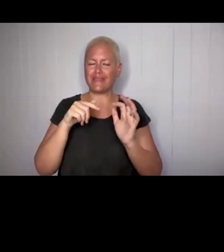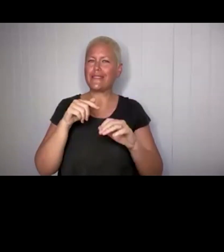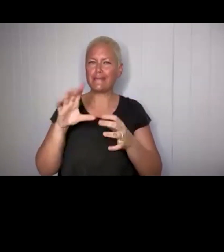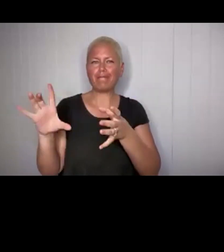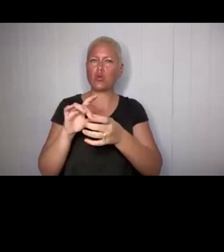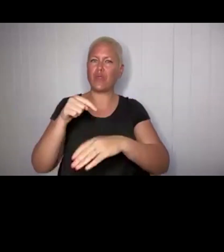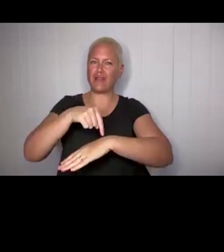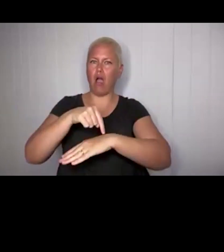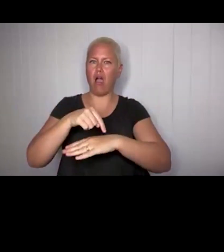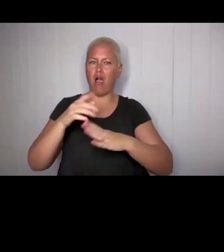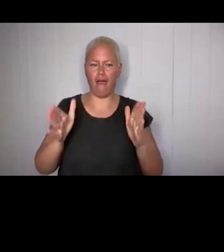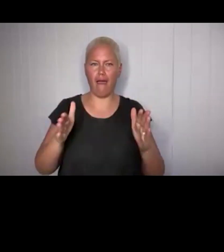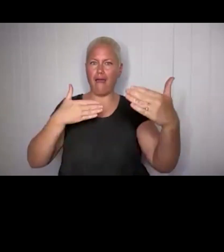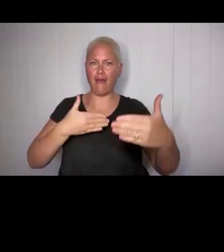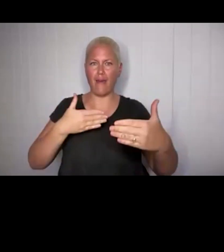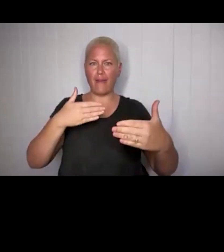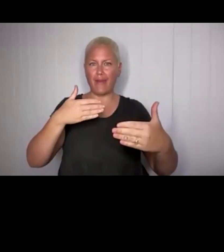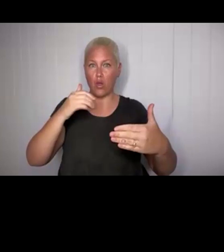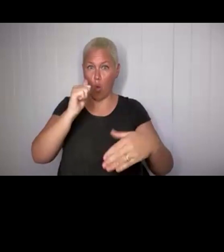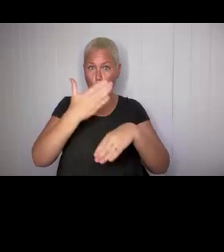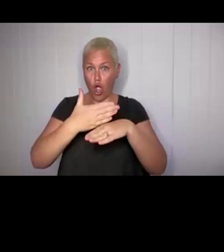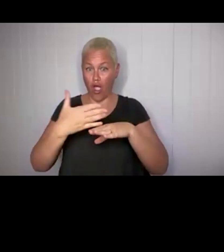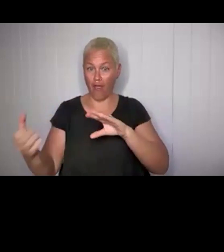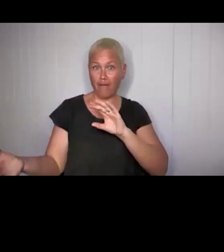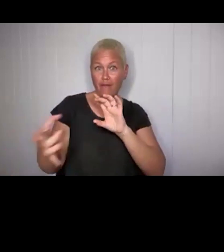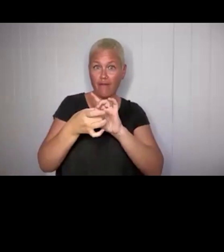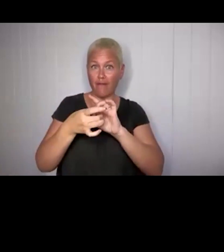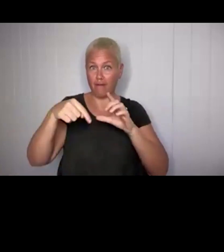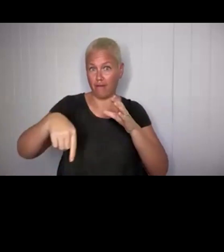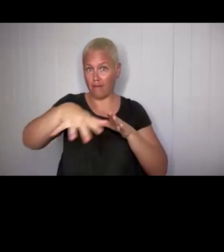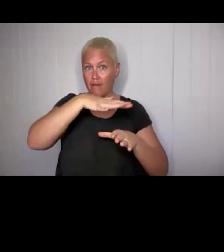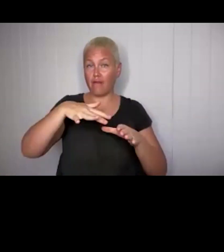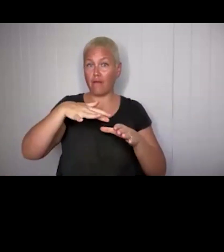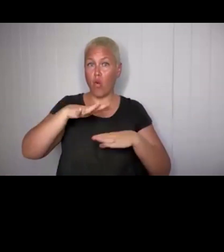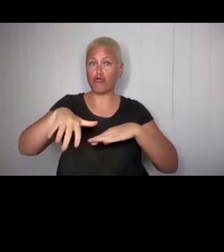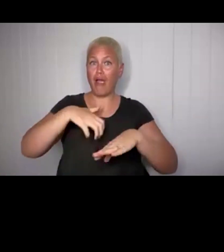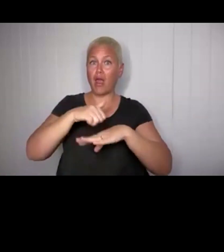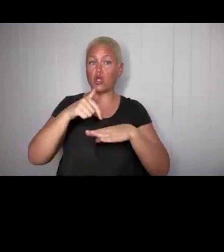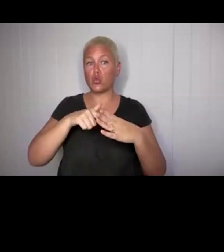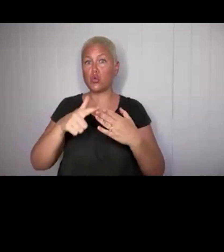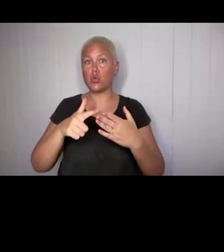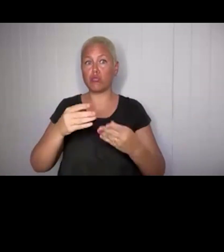about this work really makes sense in this moment for Australia to be put forward into that context.